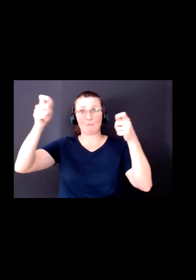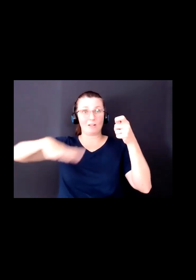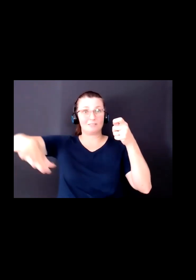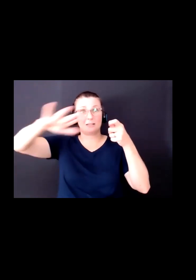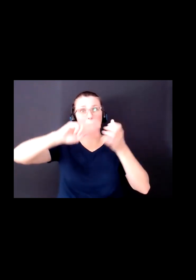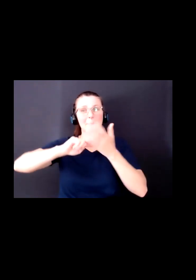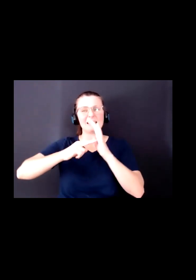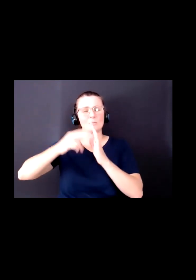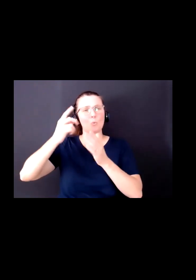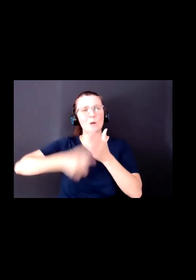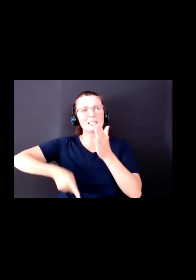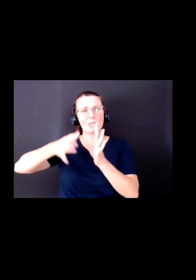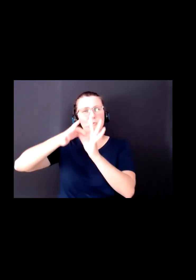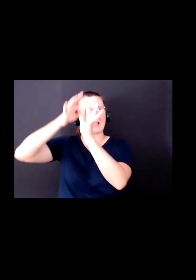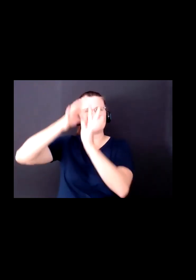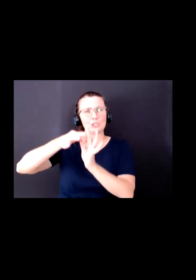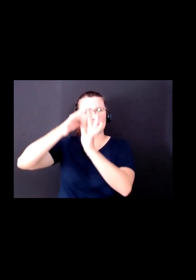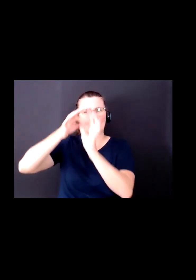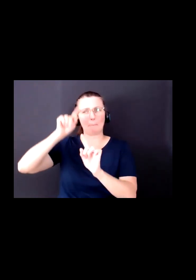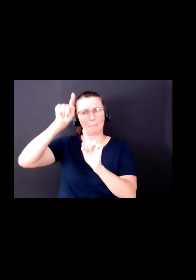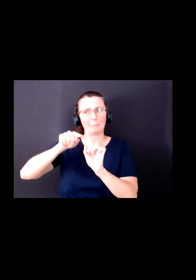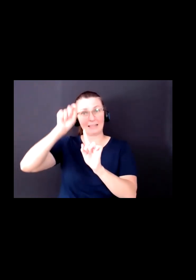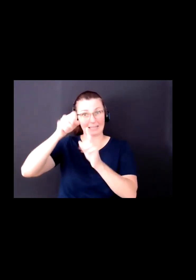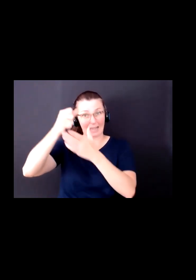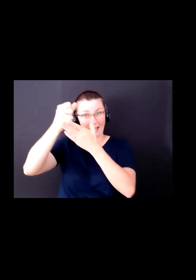that parent company, as well as the size, the resources, and the